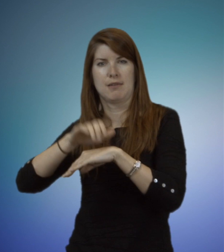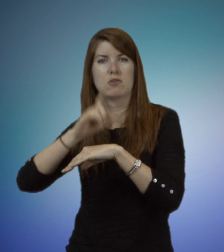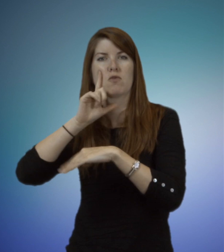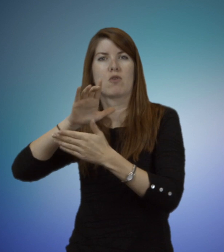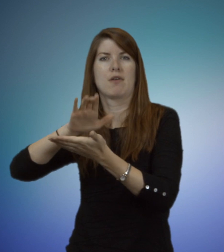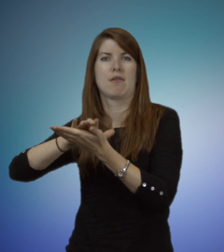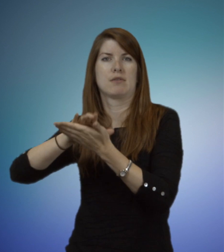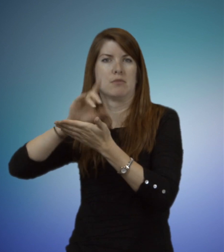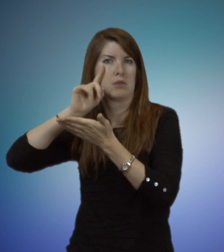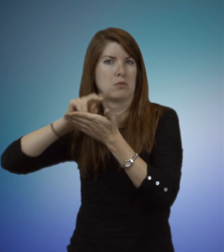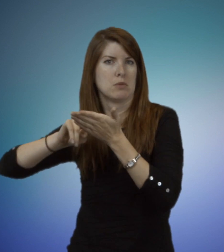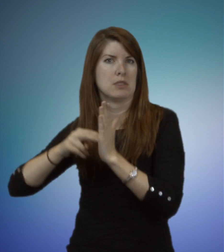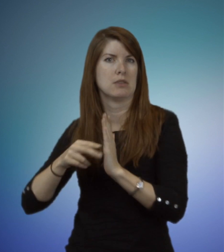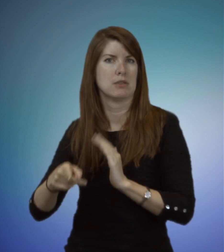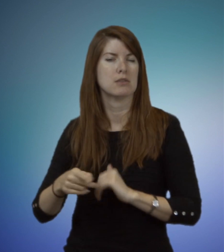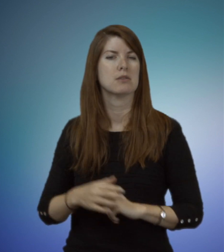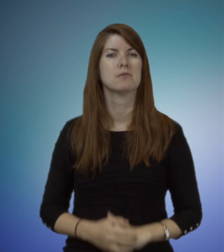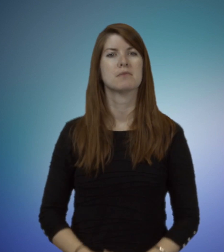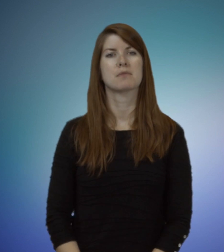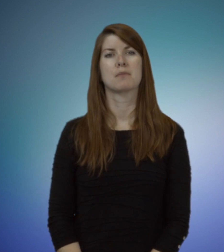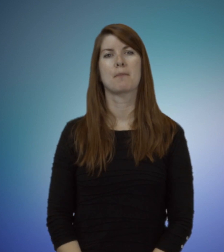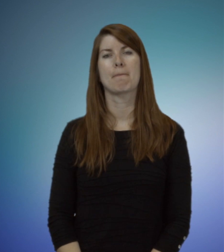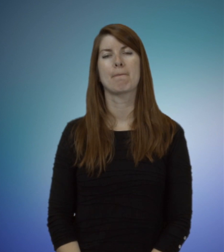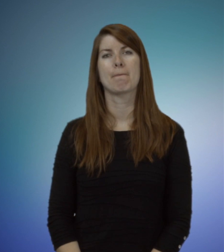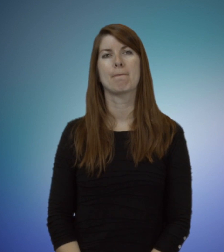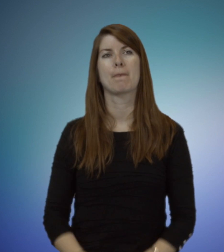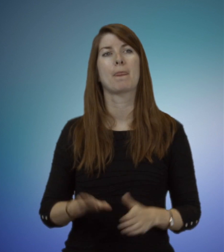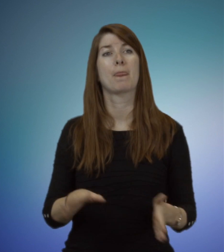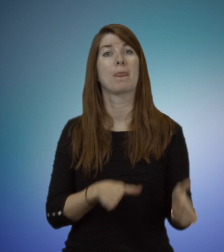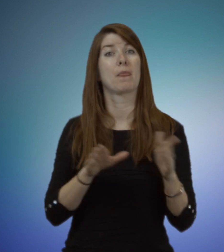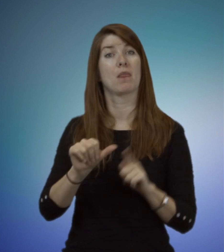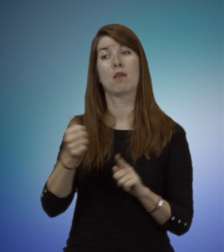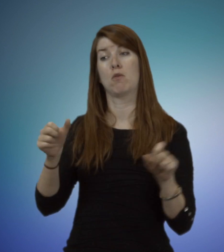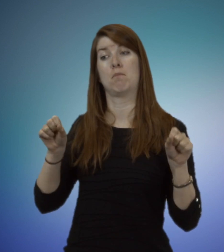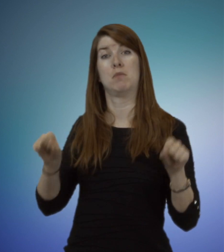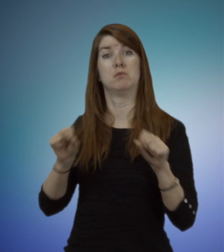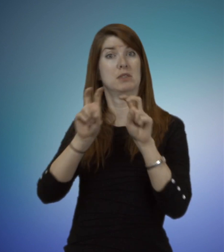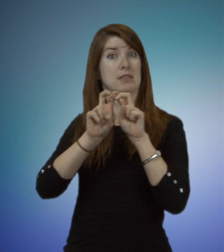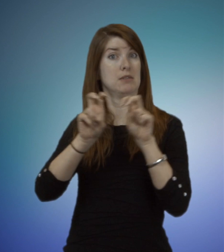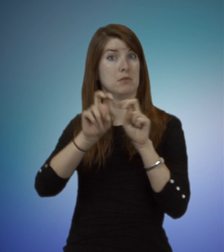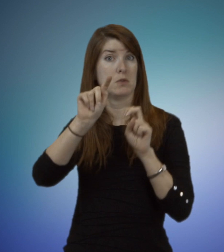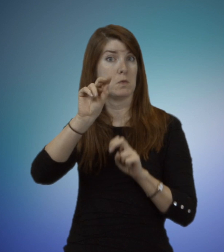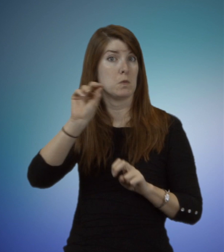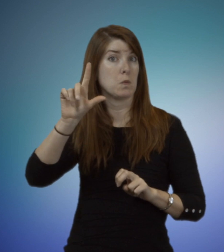Another possible assessment tool that may be used, something to assess pragmatics, or social language skills.